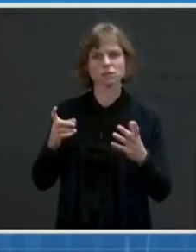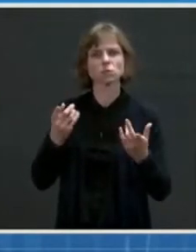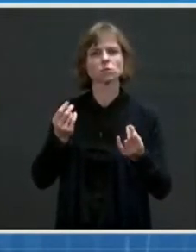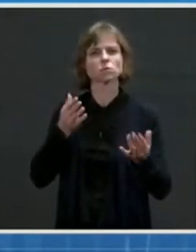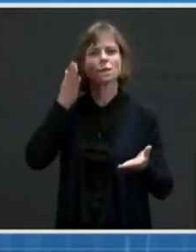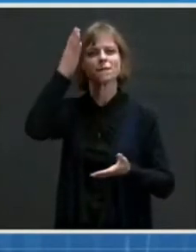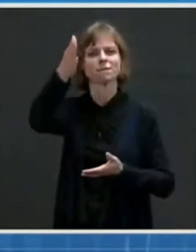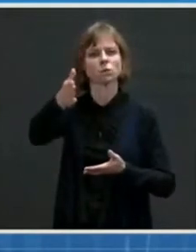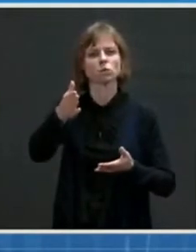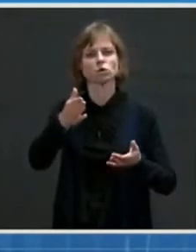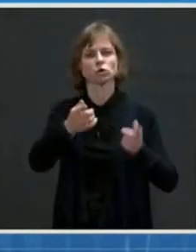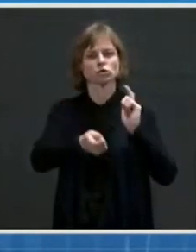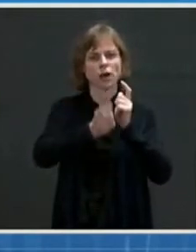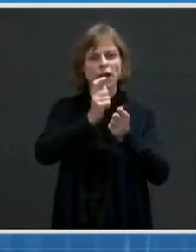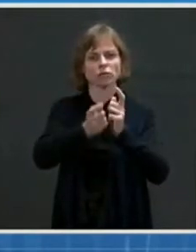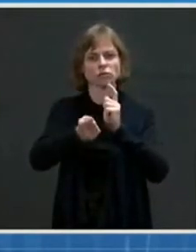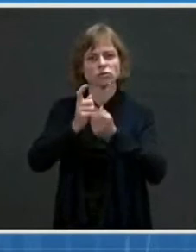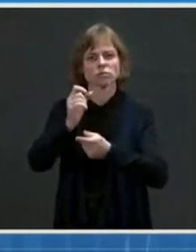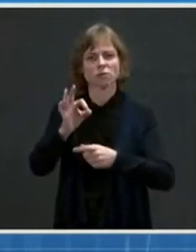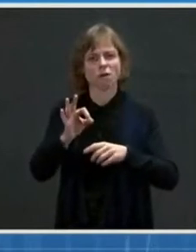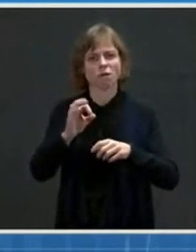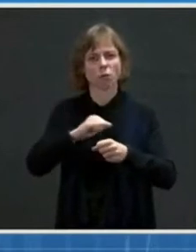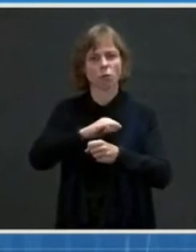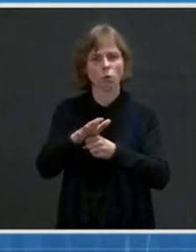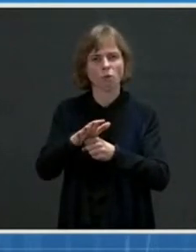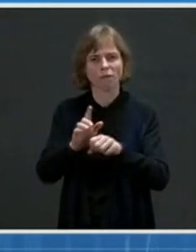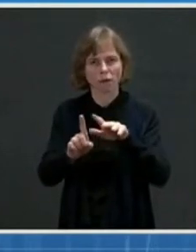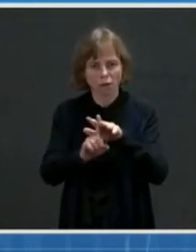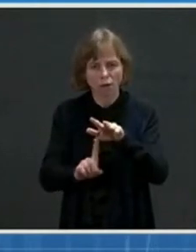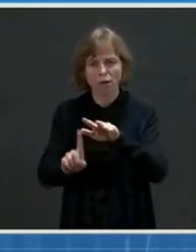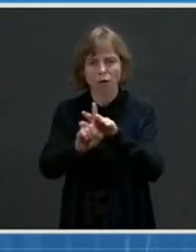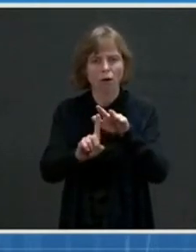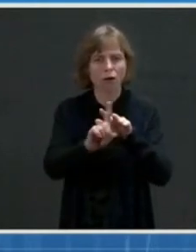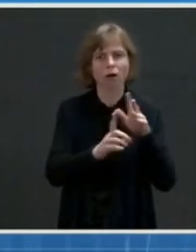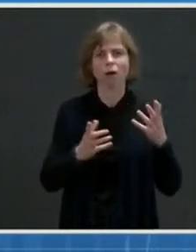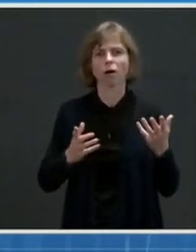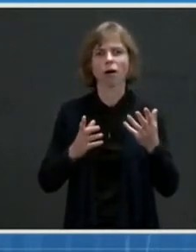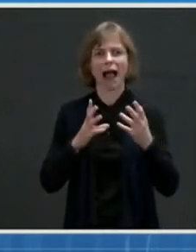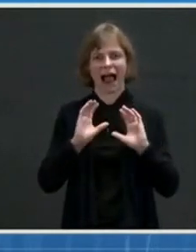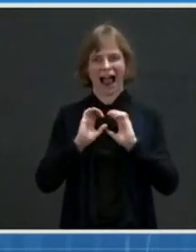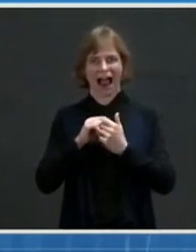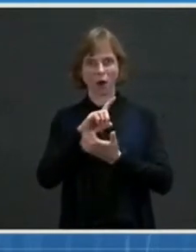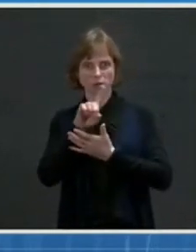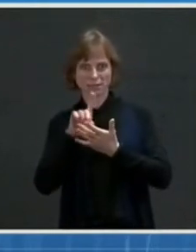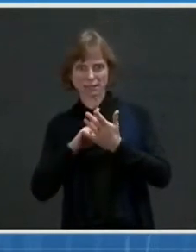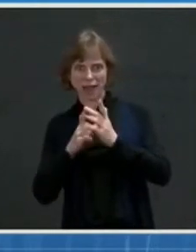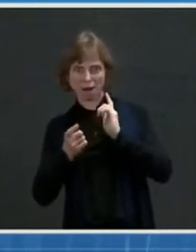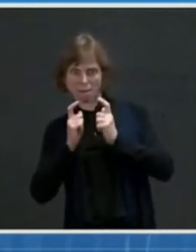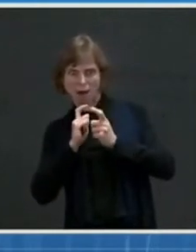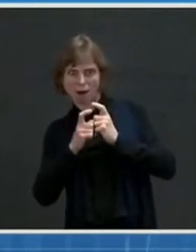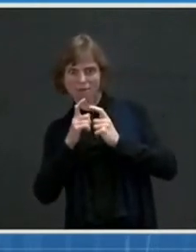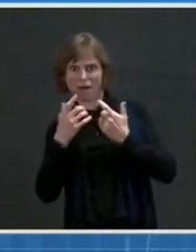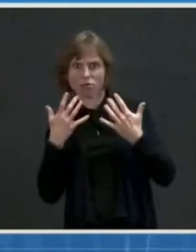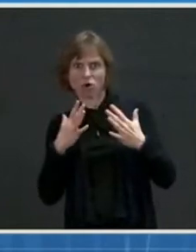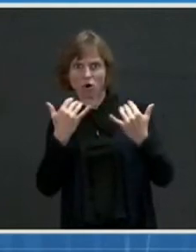THE DEVELOPERS OF THESE TESTS